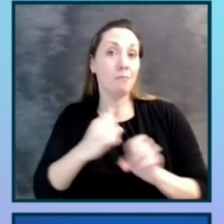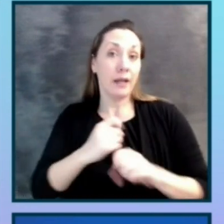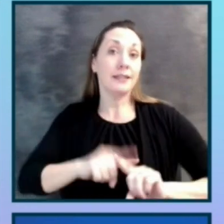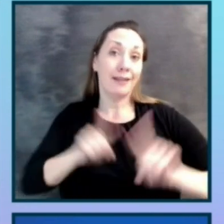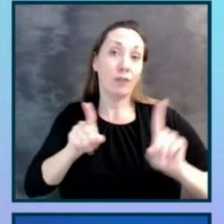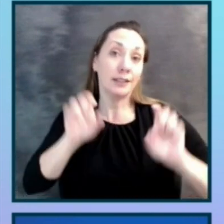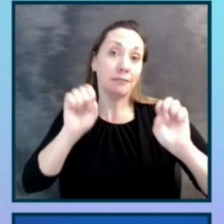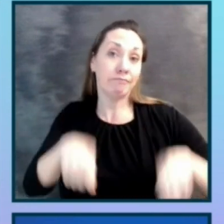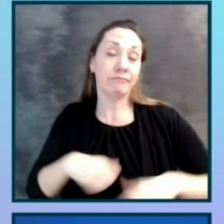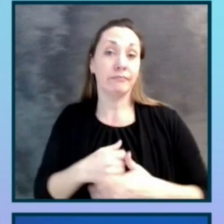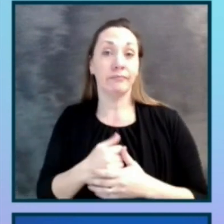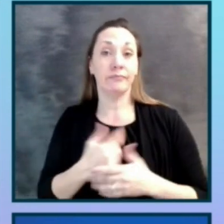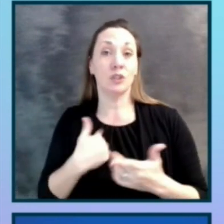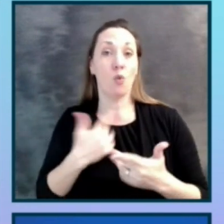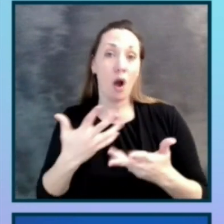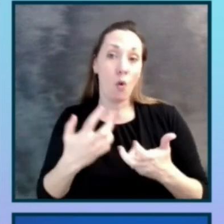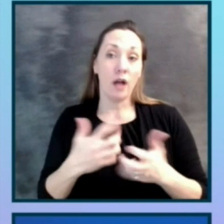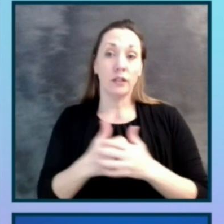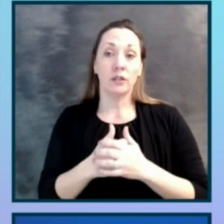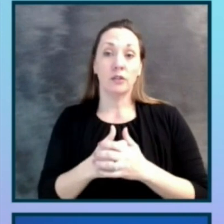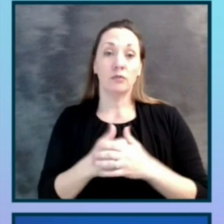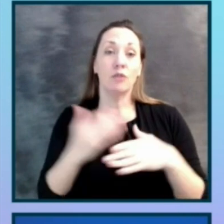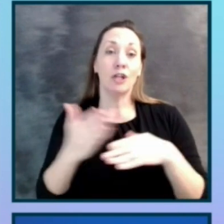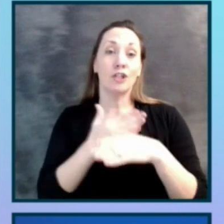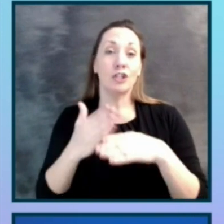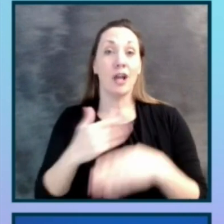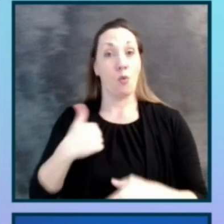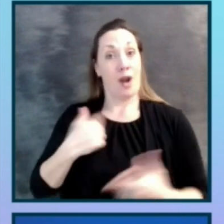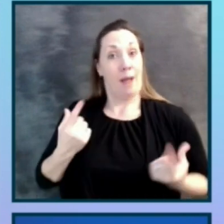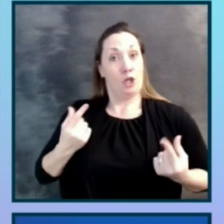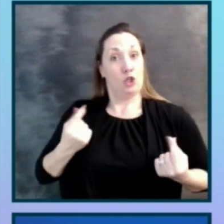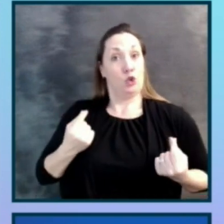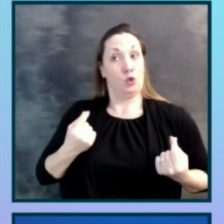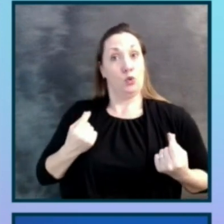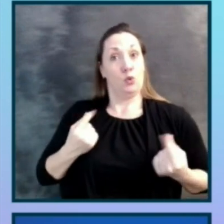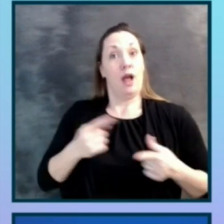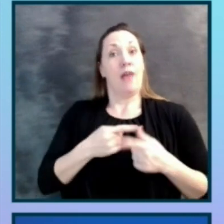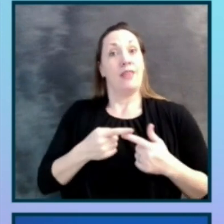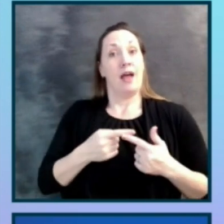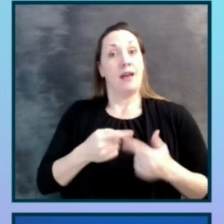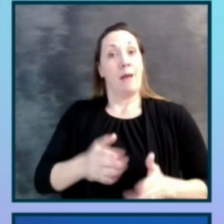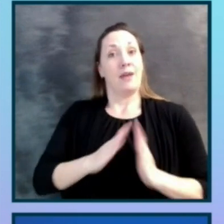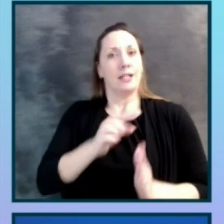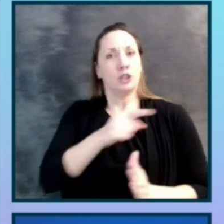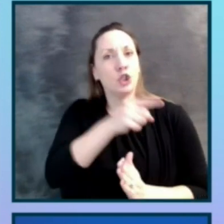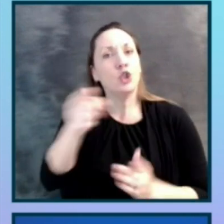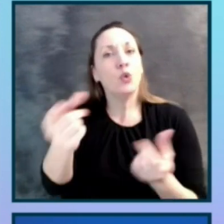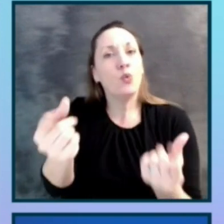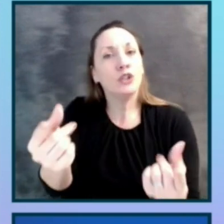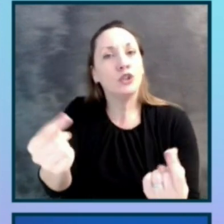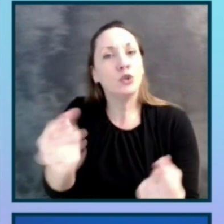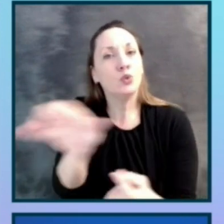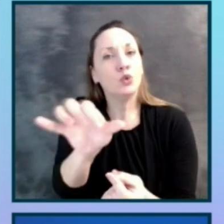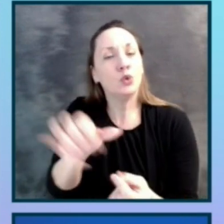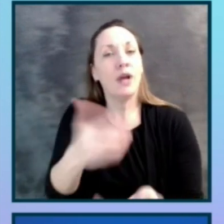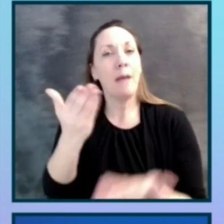And so I wanna share what I'm gonna do about it, and I'm gonna ask you what you're gonna do about it, and maybe even ask you for some help